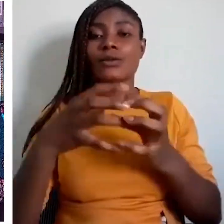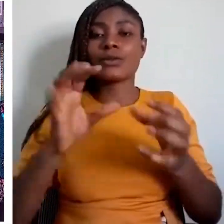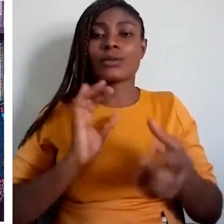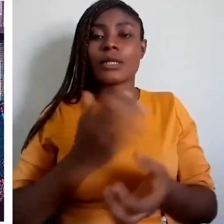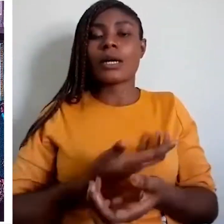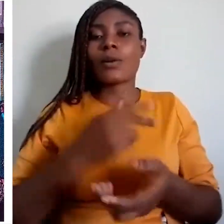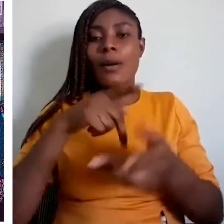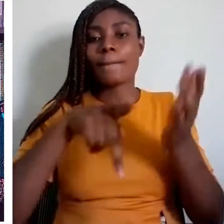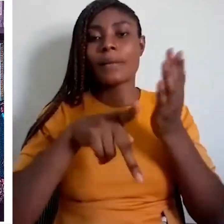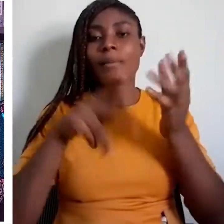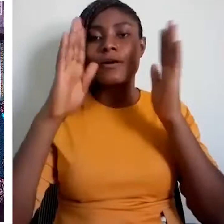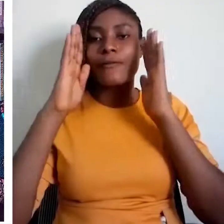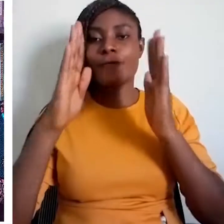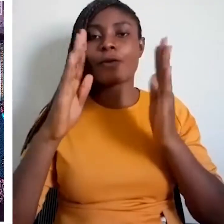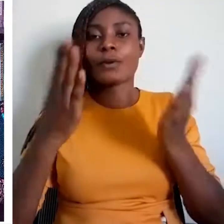2.